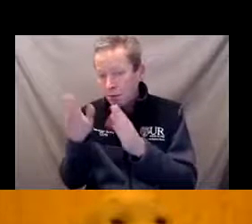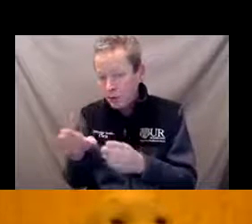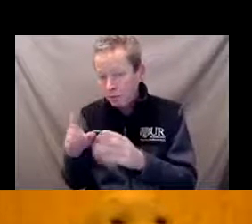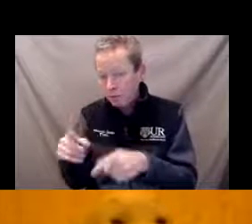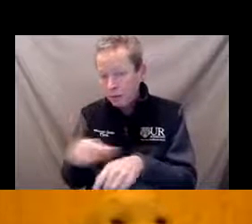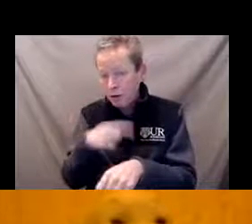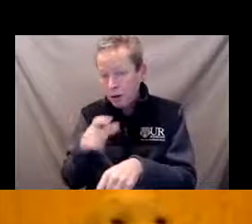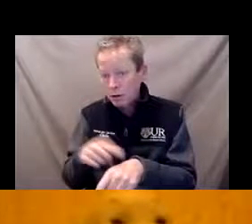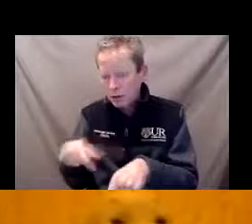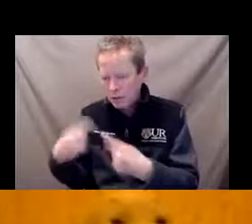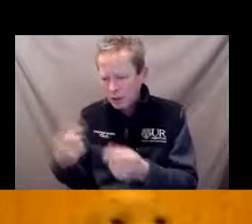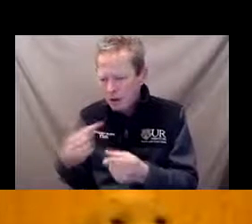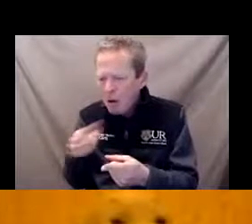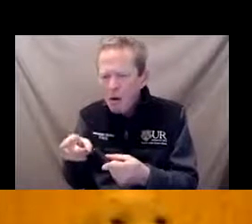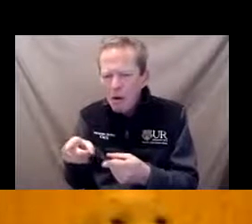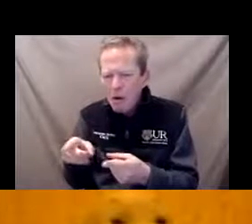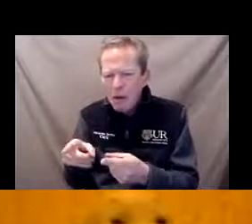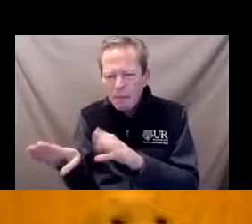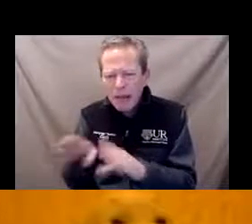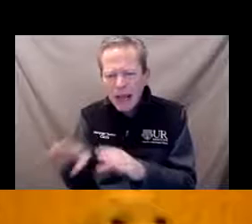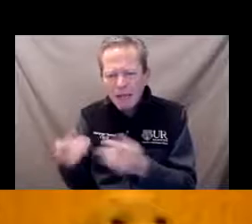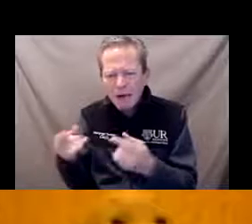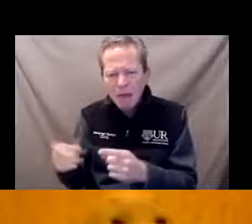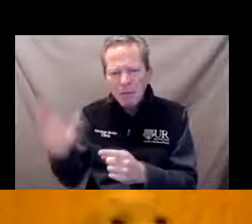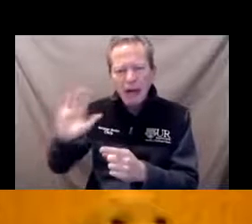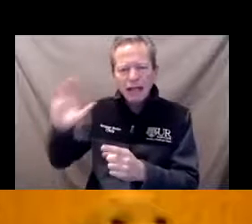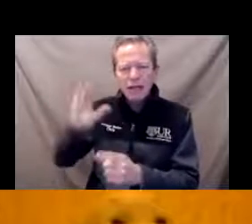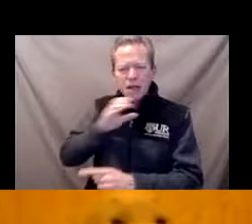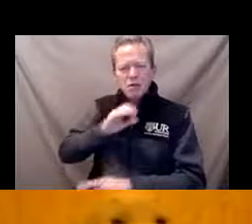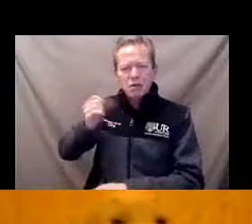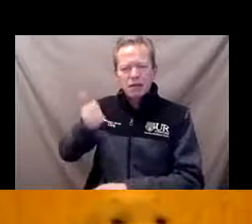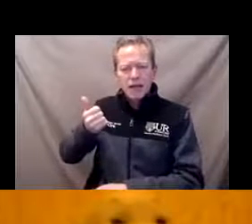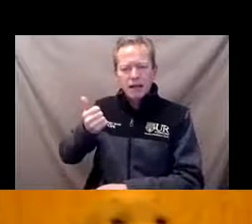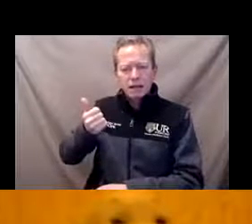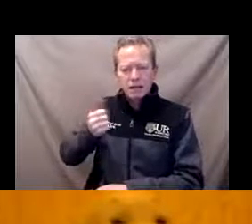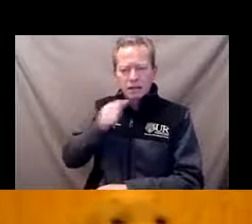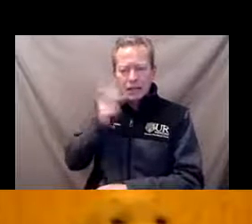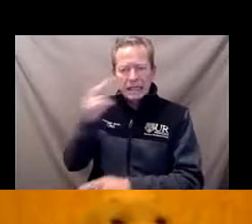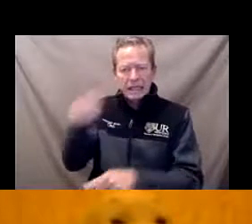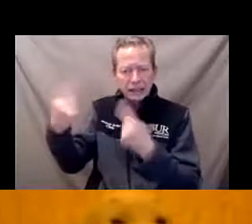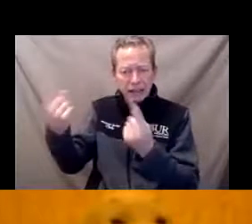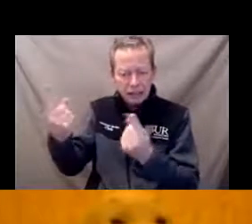they were 10, i haven't seen that in a long time.” Have a look at their medication. Stress especially